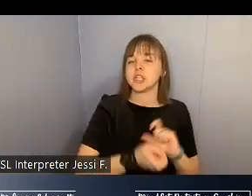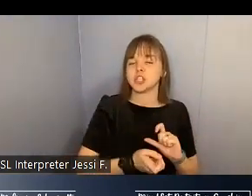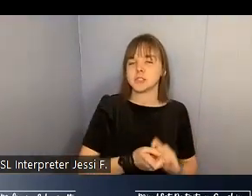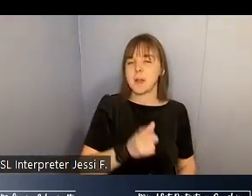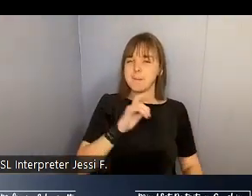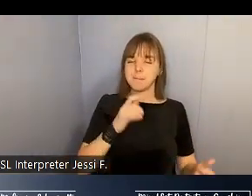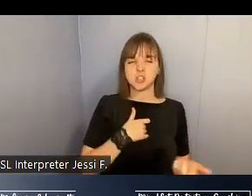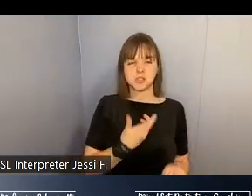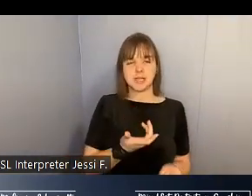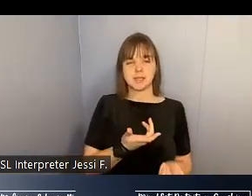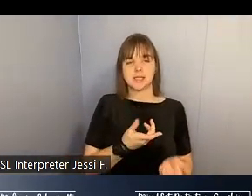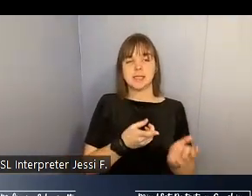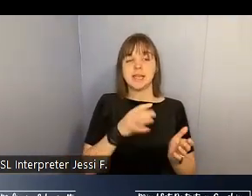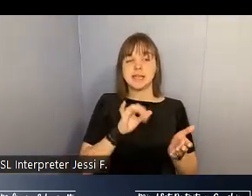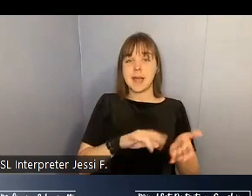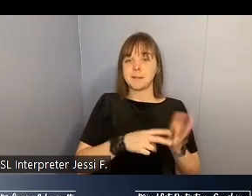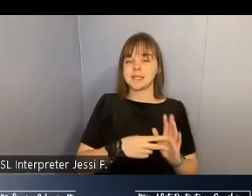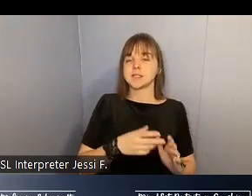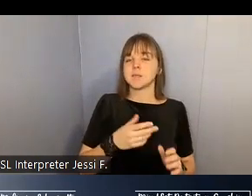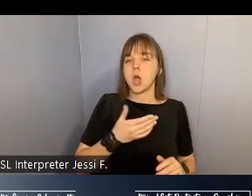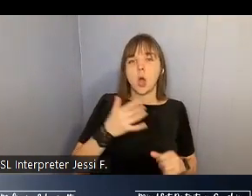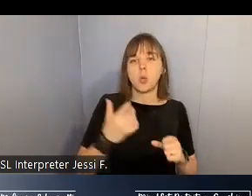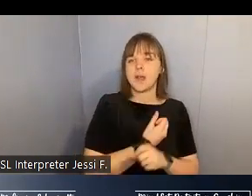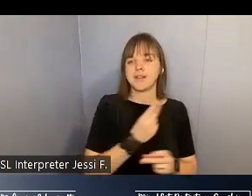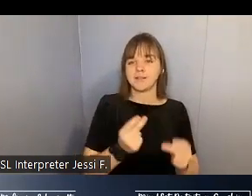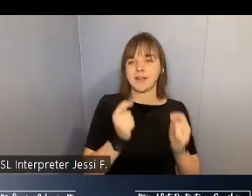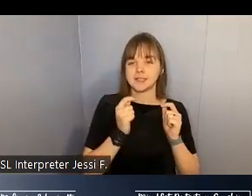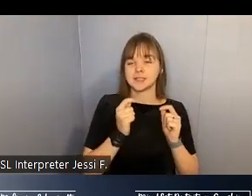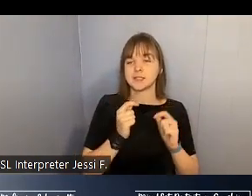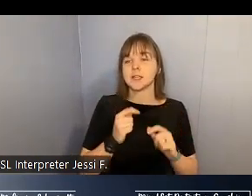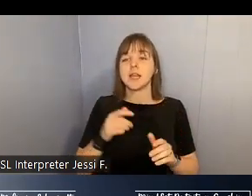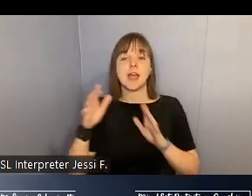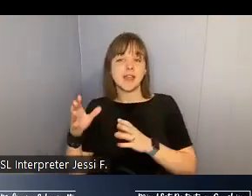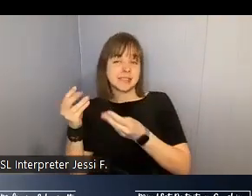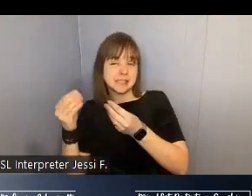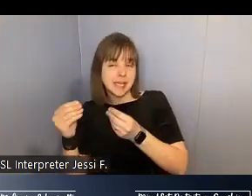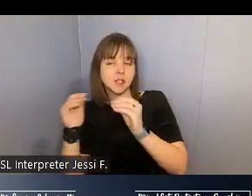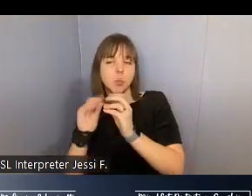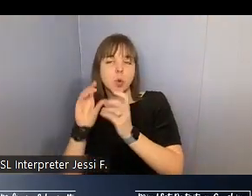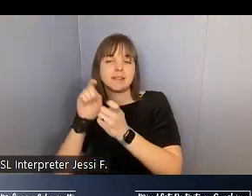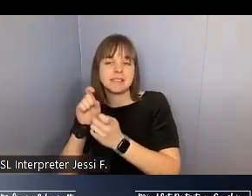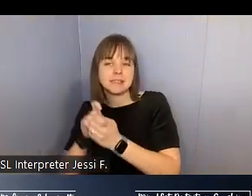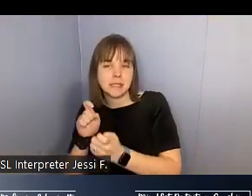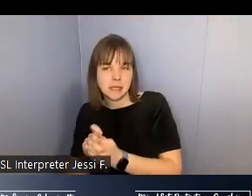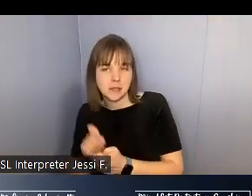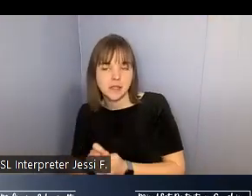Because we know that 20% of your habits account for about 80% of results. So focus on the big things, not the meaningless minutia.